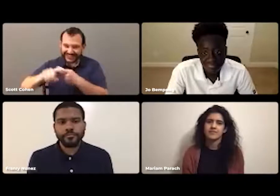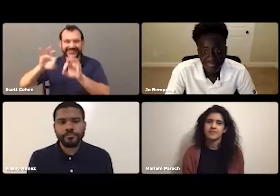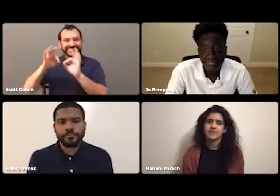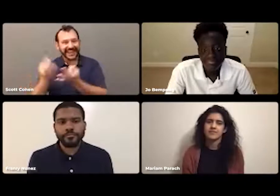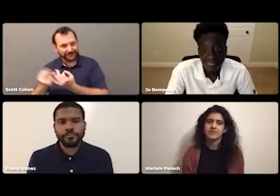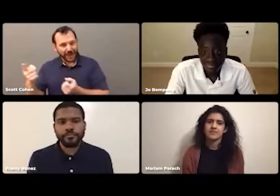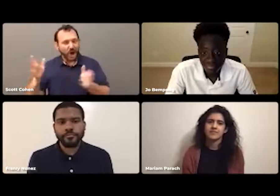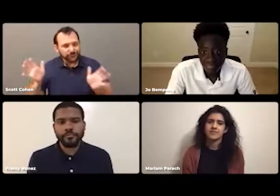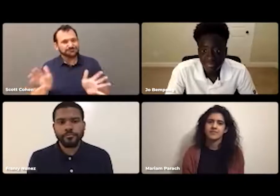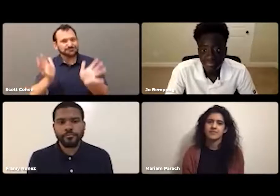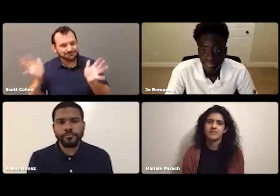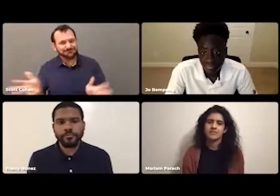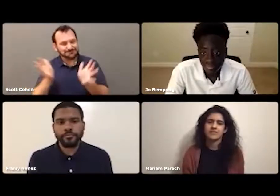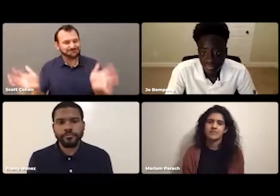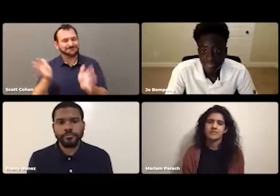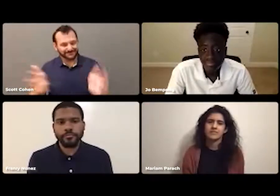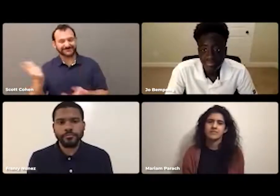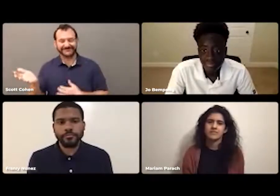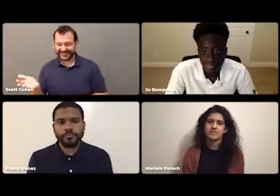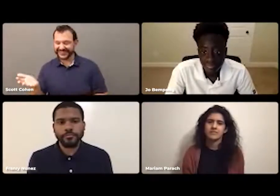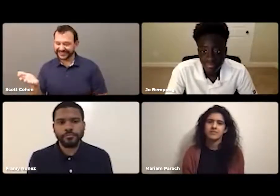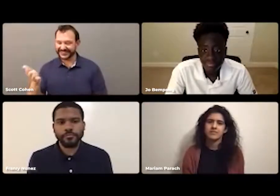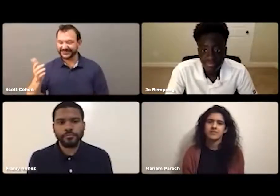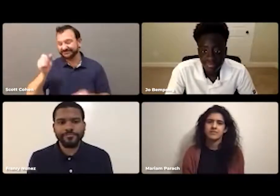not inside, from family, friends, etc.